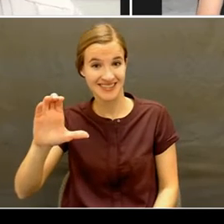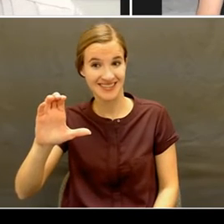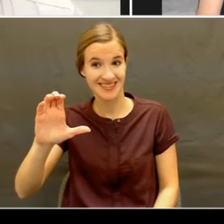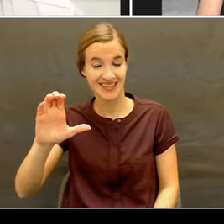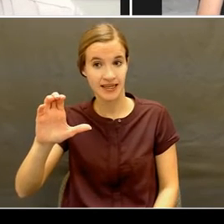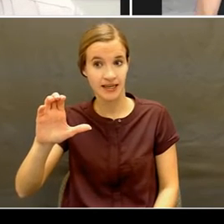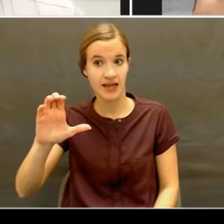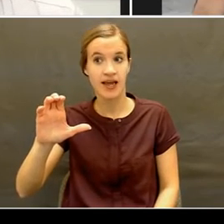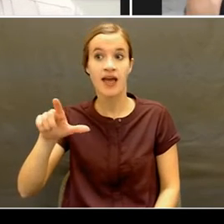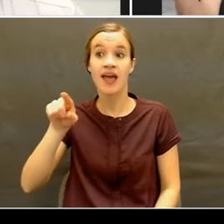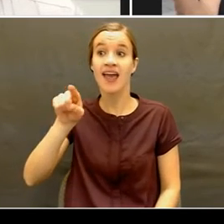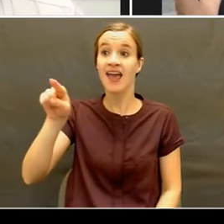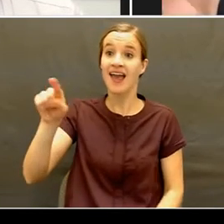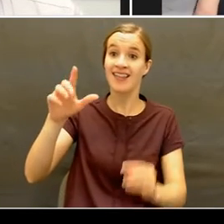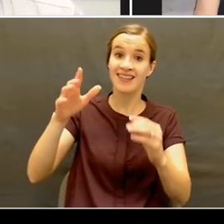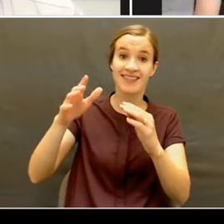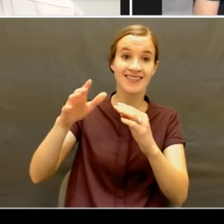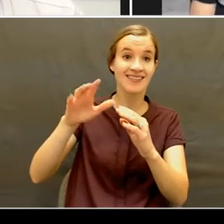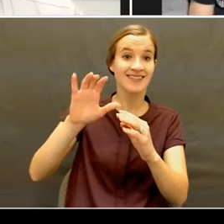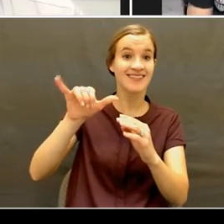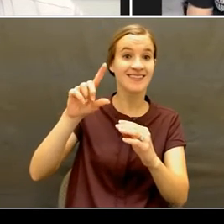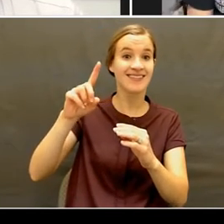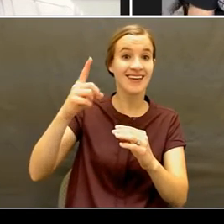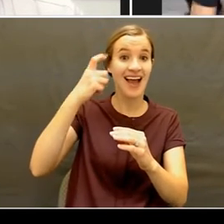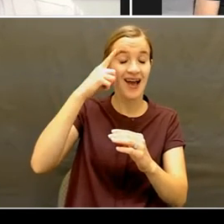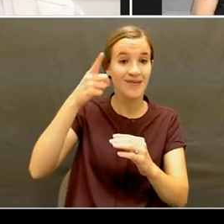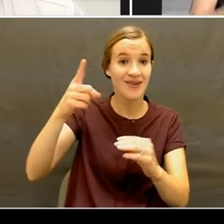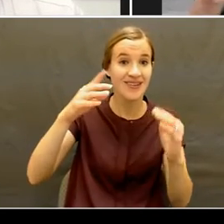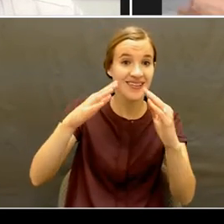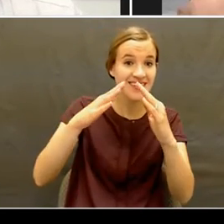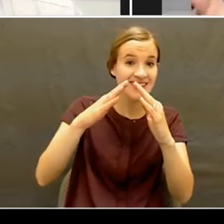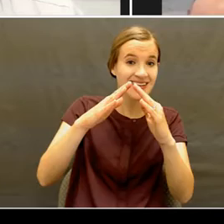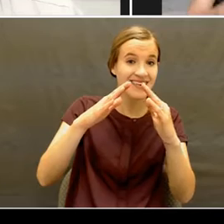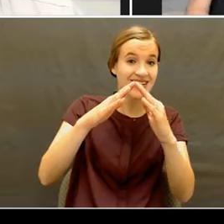and the Senate at that point. I'm getting ahead of myself there.